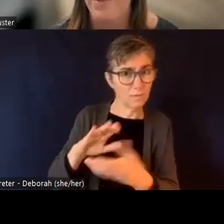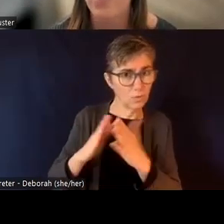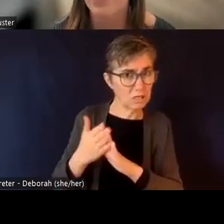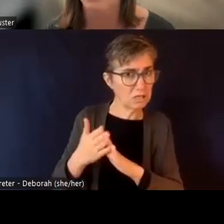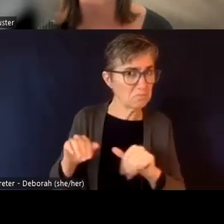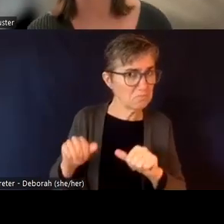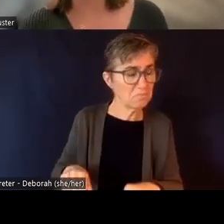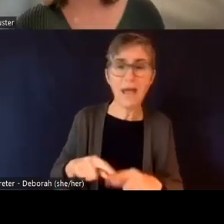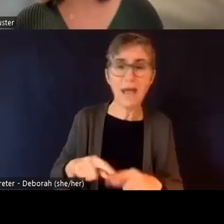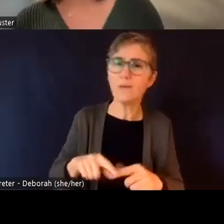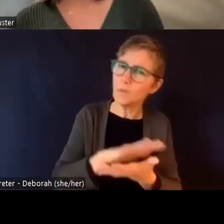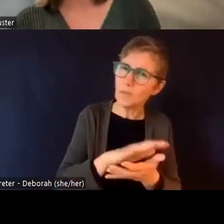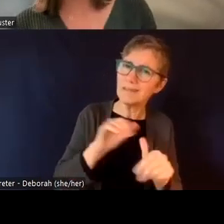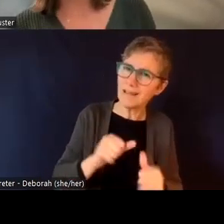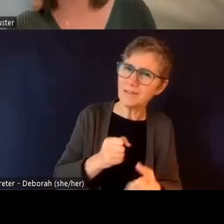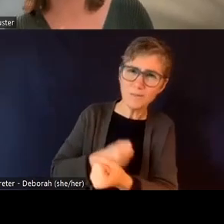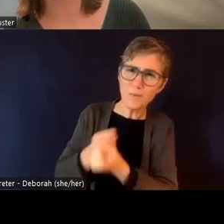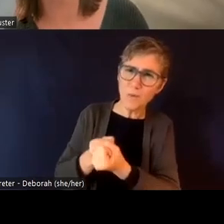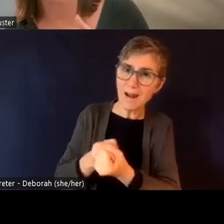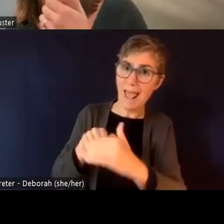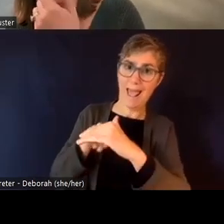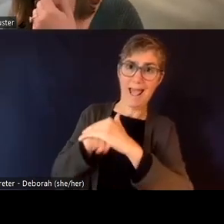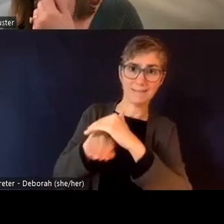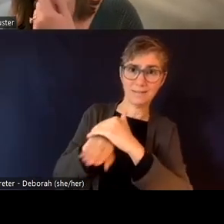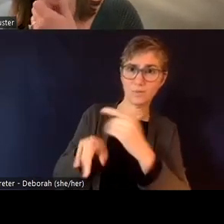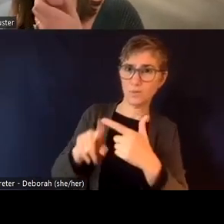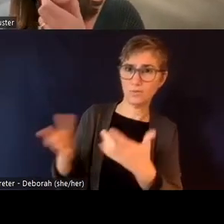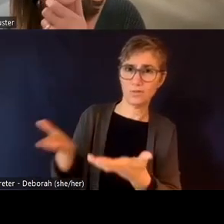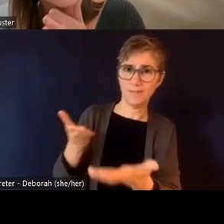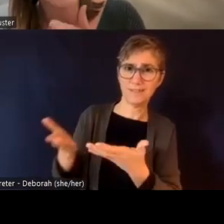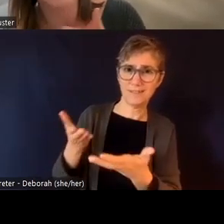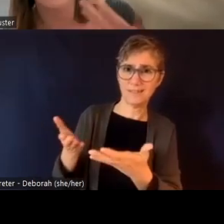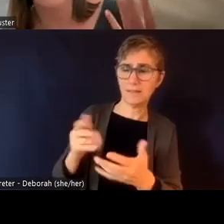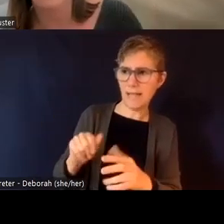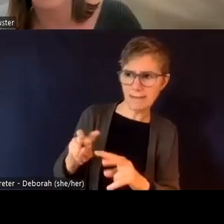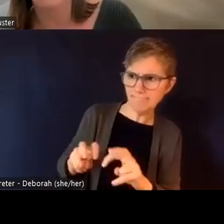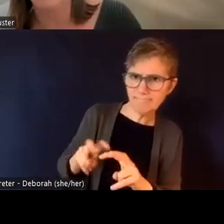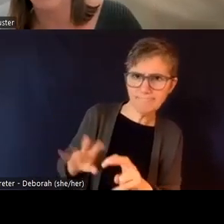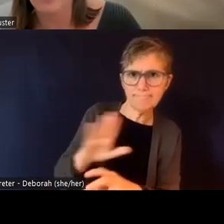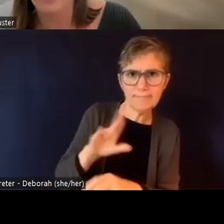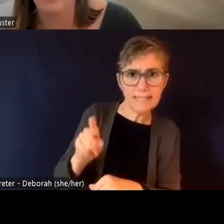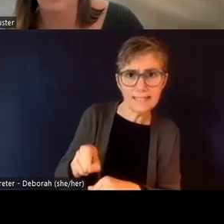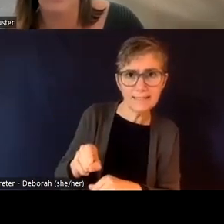And schools can also support access to services by assessing the needs of students, as well